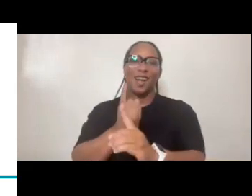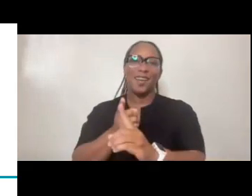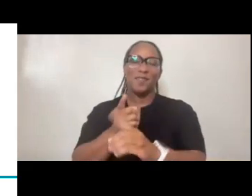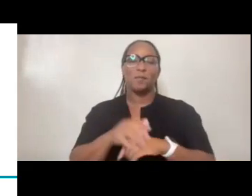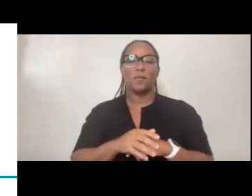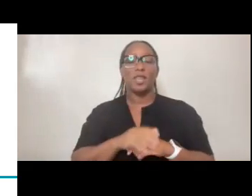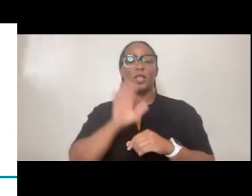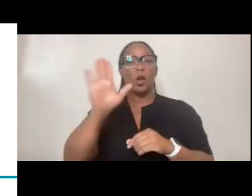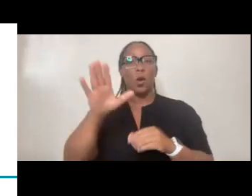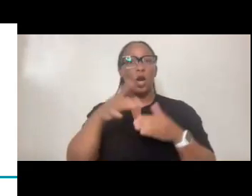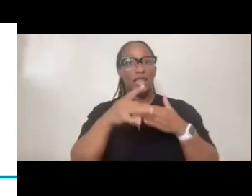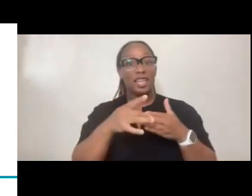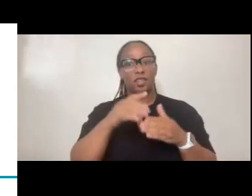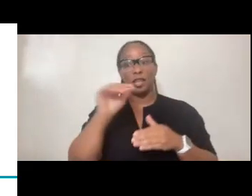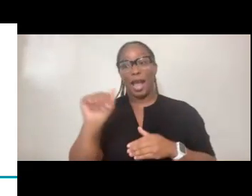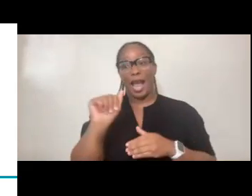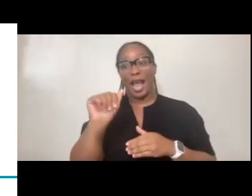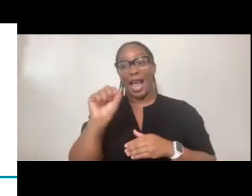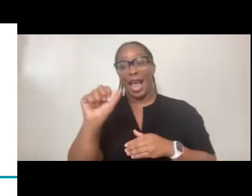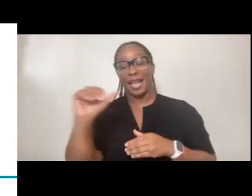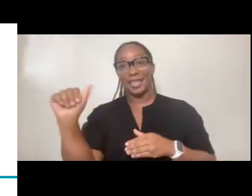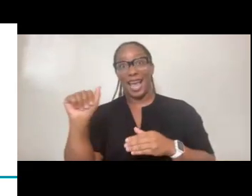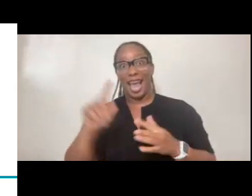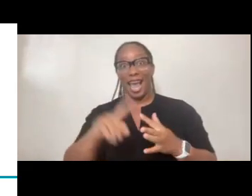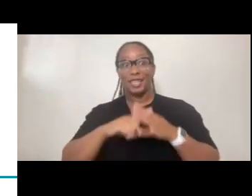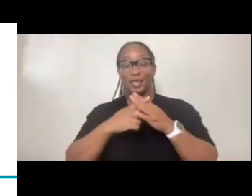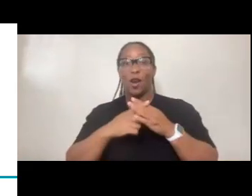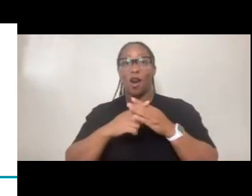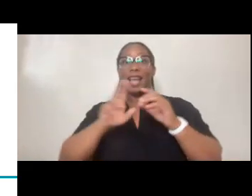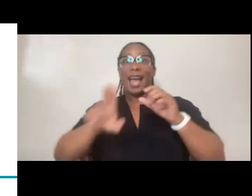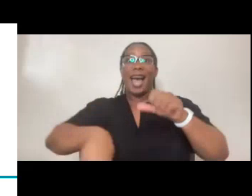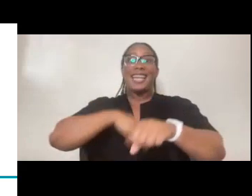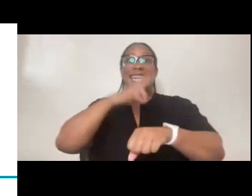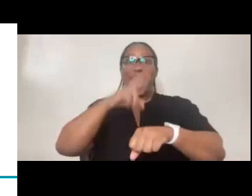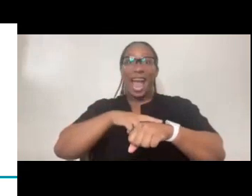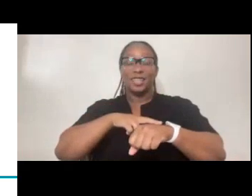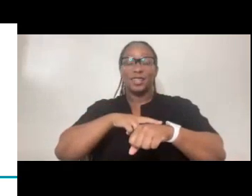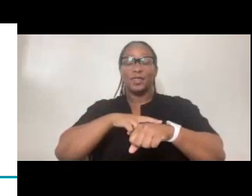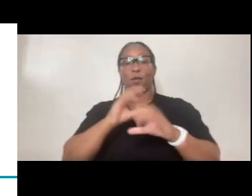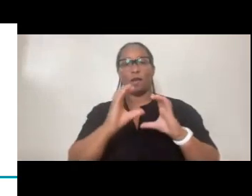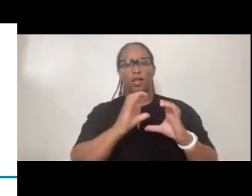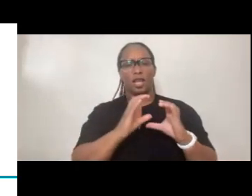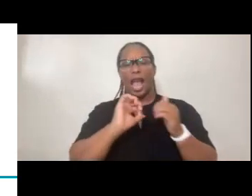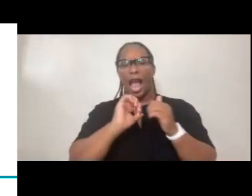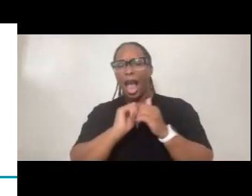Her leadership at ASA has sparked a national conversation about how we think